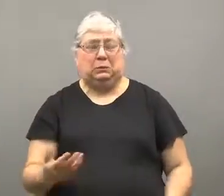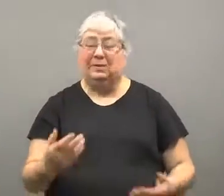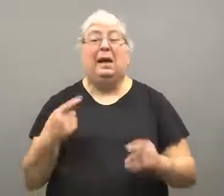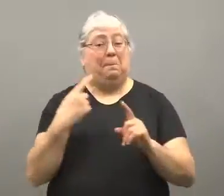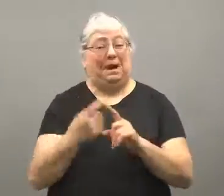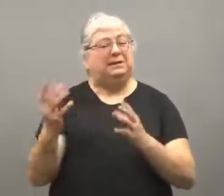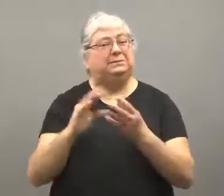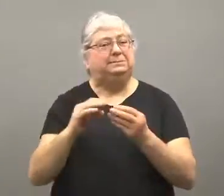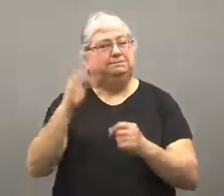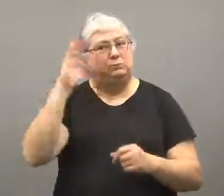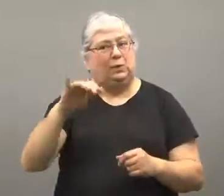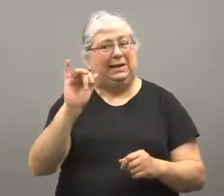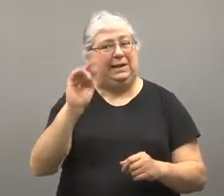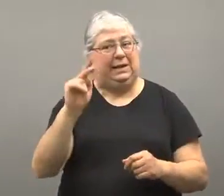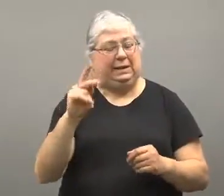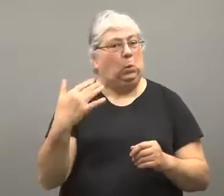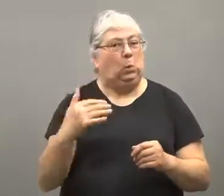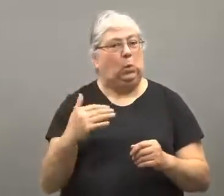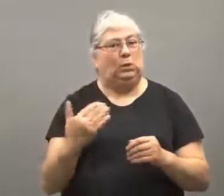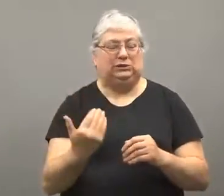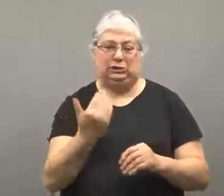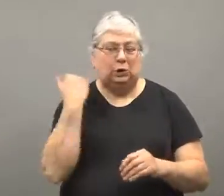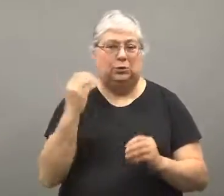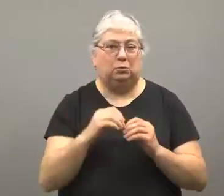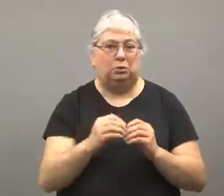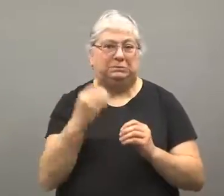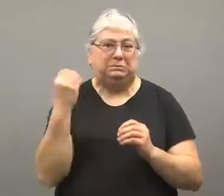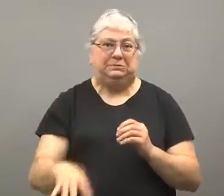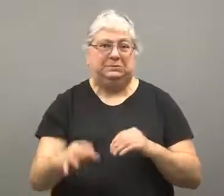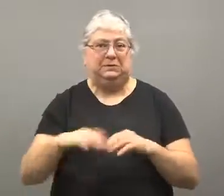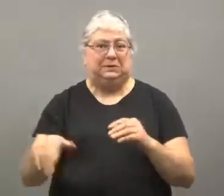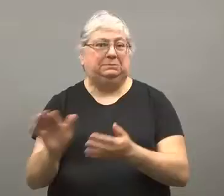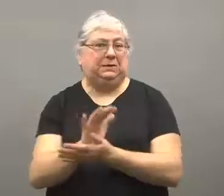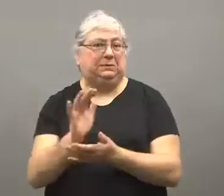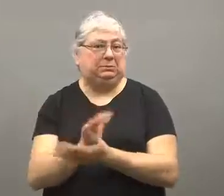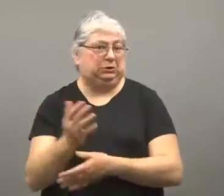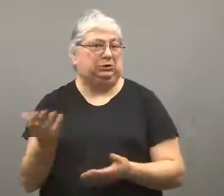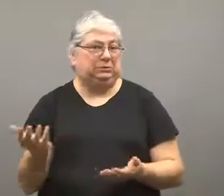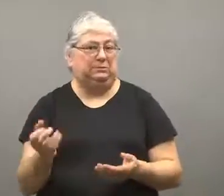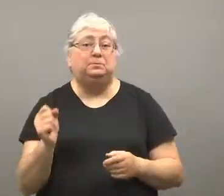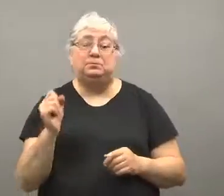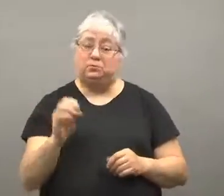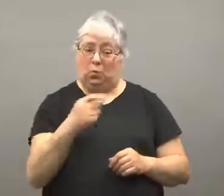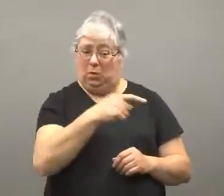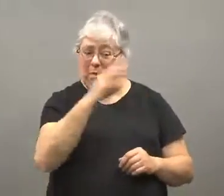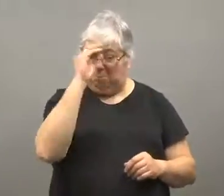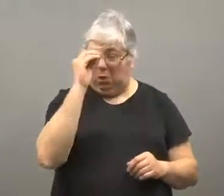It also noted that ink costs were higher than paper costs.